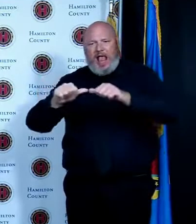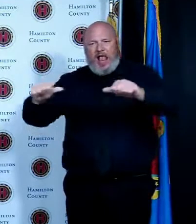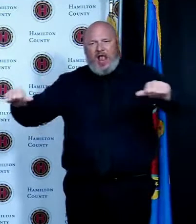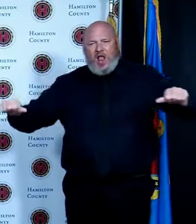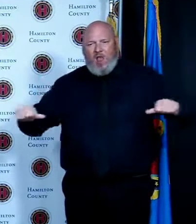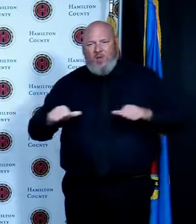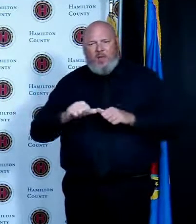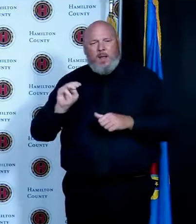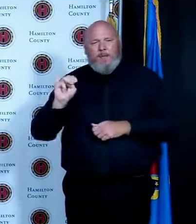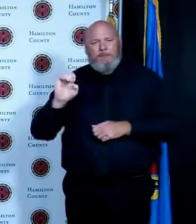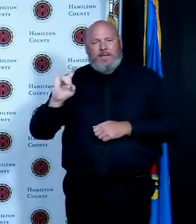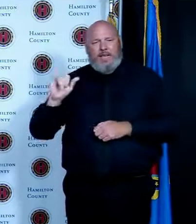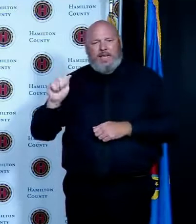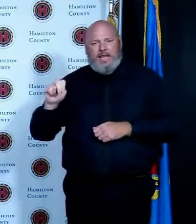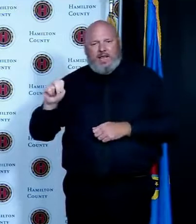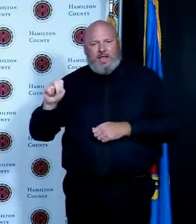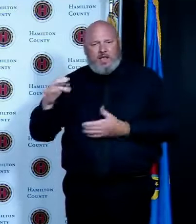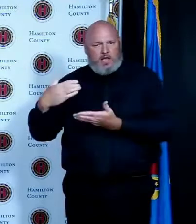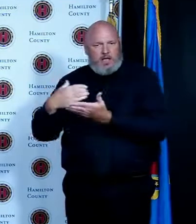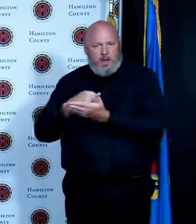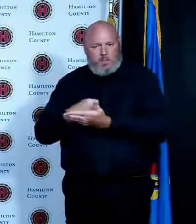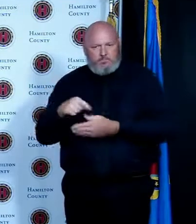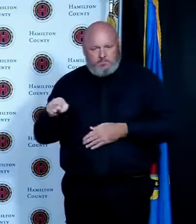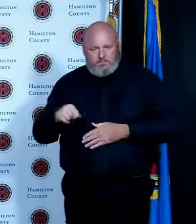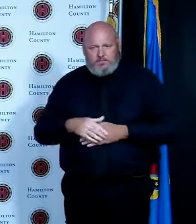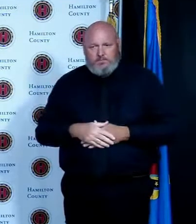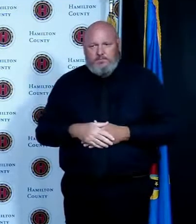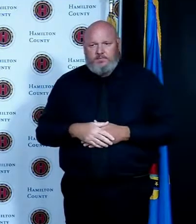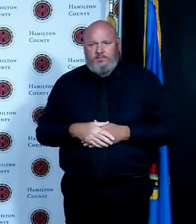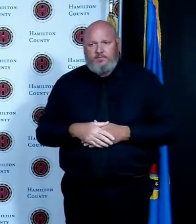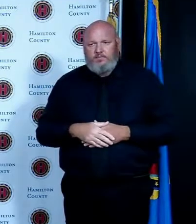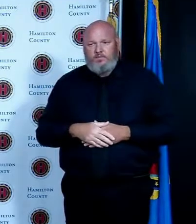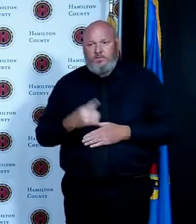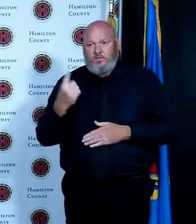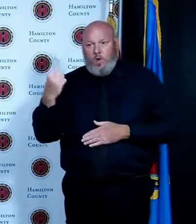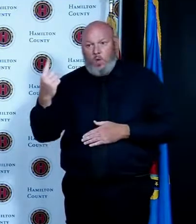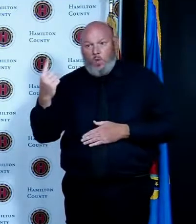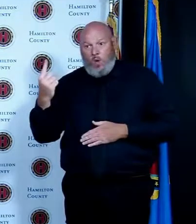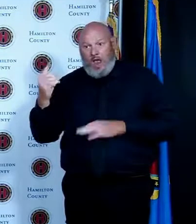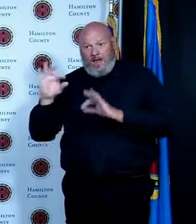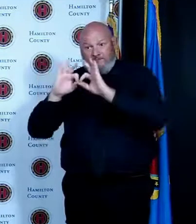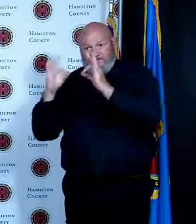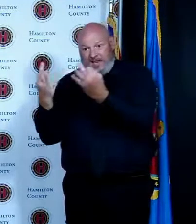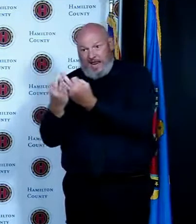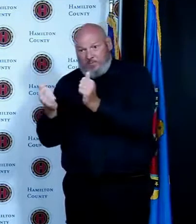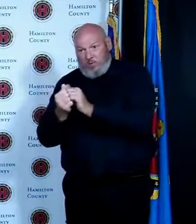for a family of one it's a just over forty eight thousand a family of two